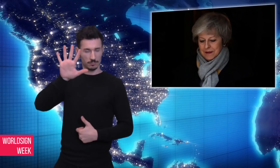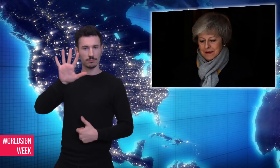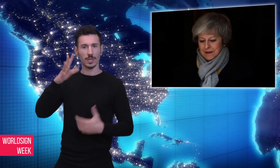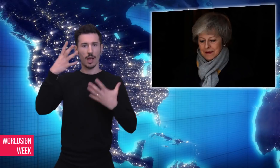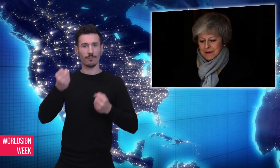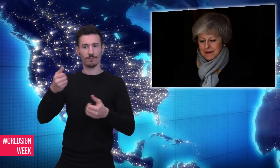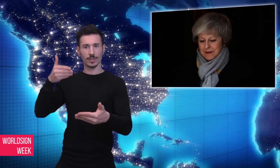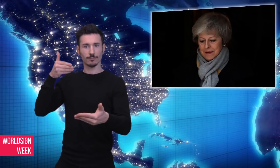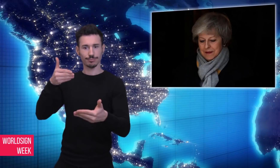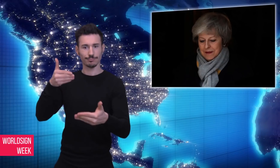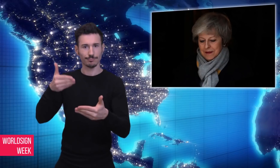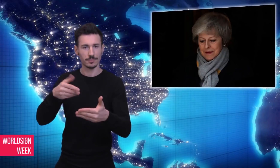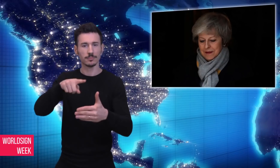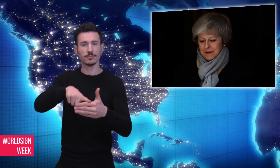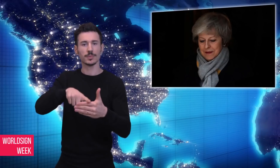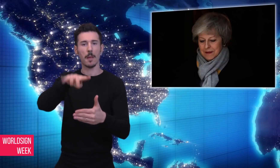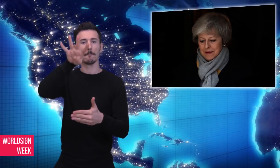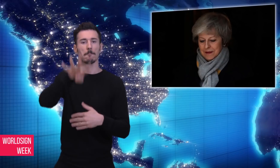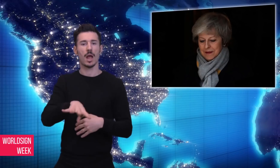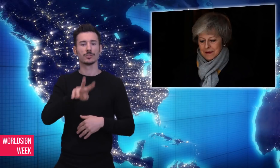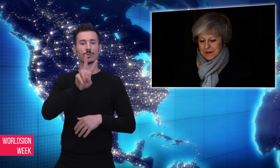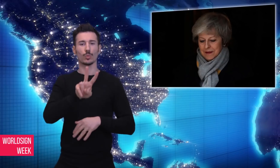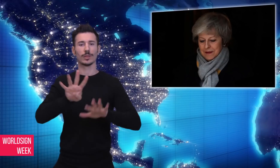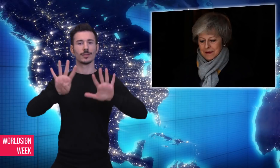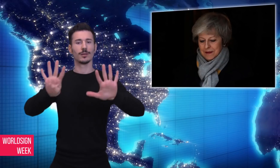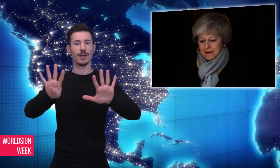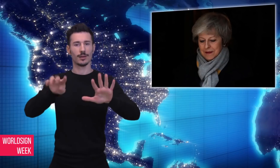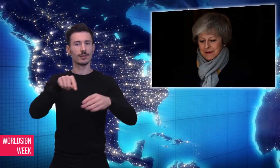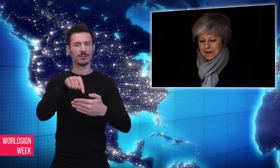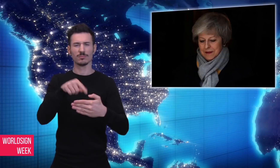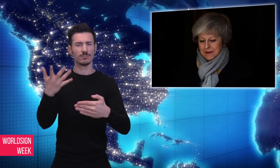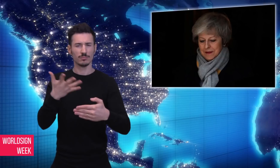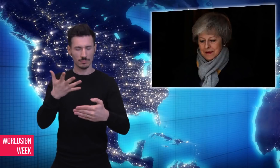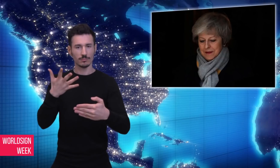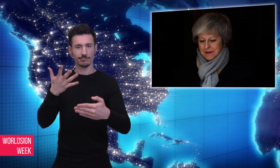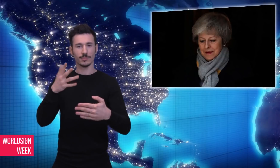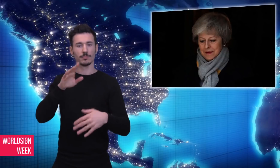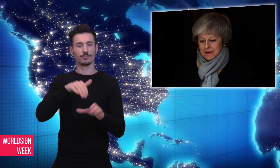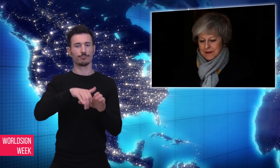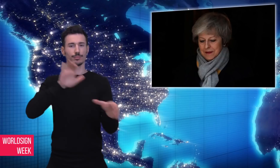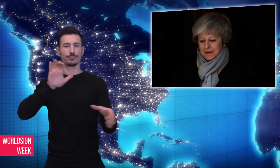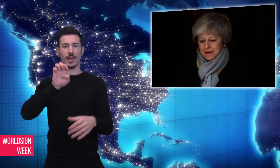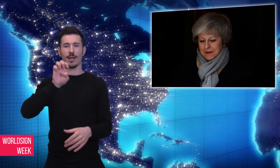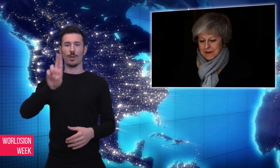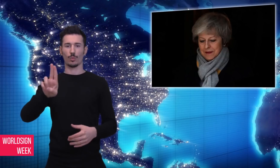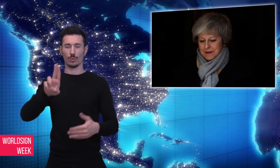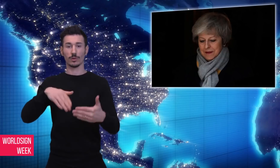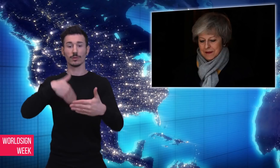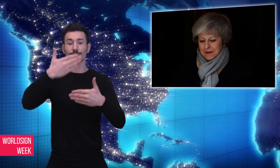The United Kingdom has a March 29th deadline to